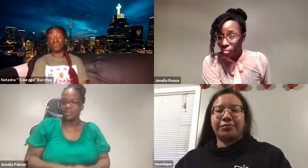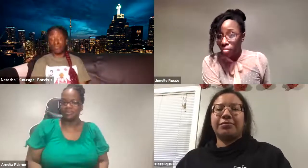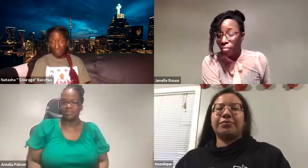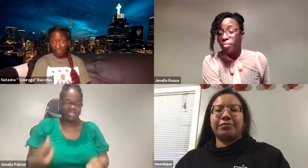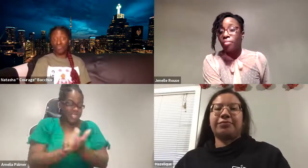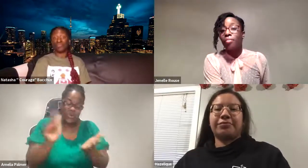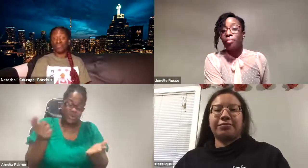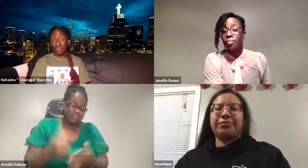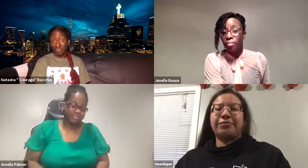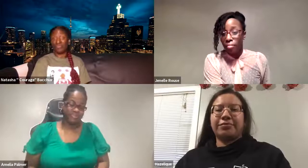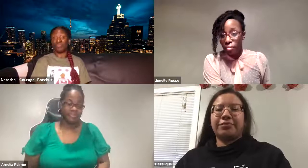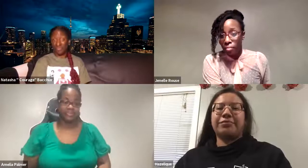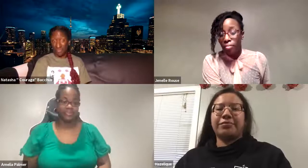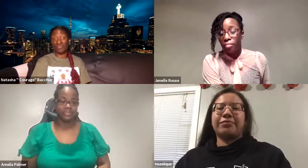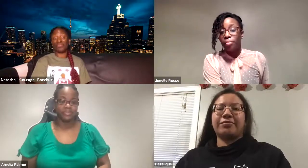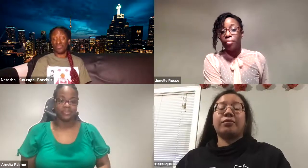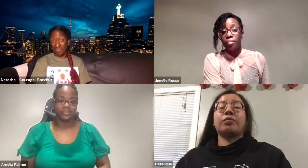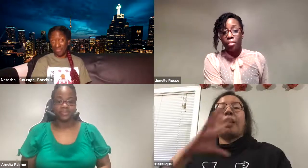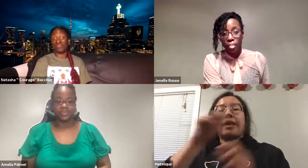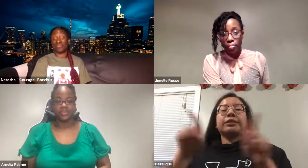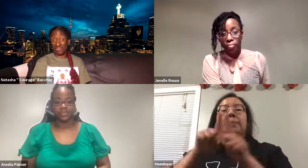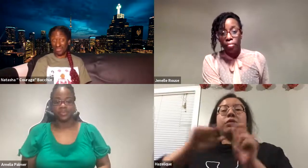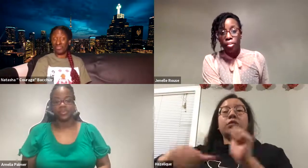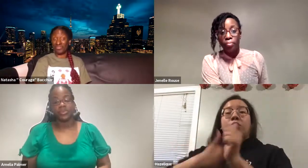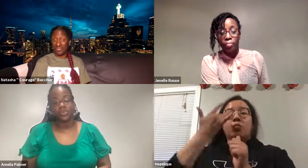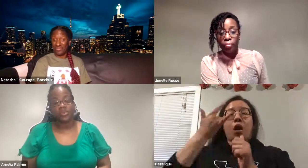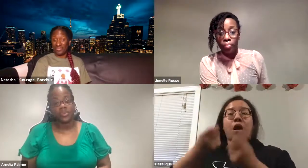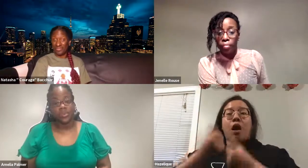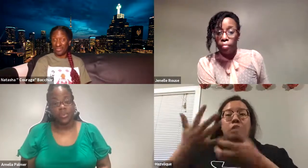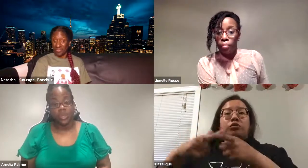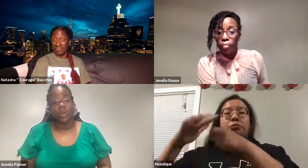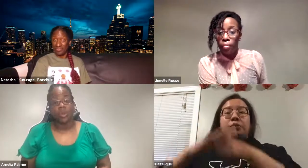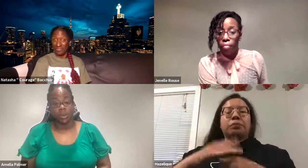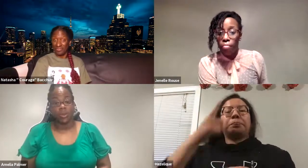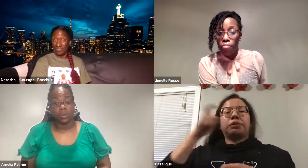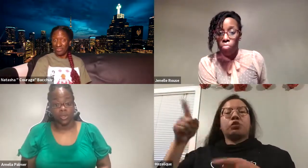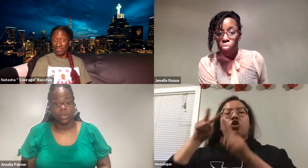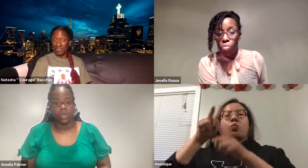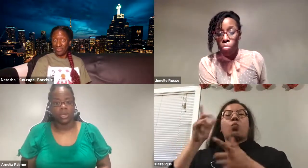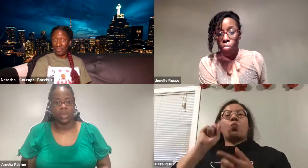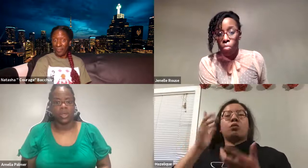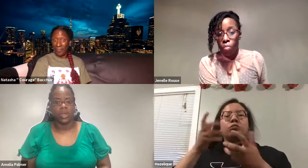your lack of understanding. that's the issue - and at the same time you know it causes that